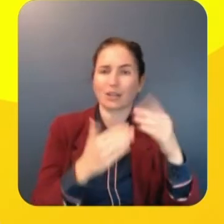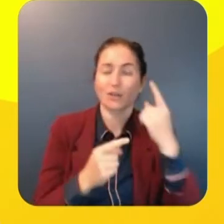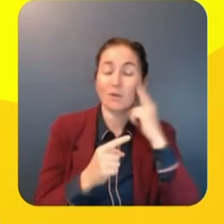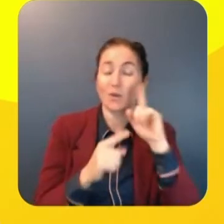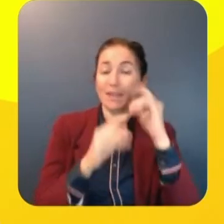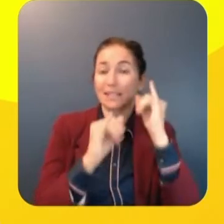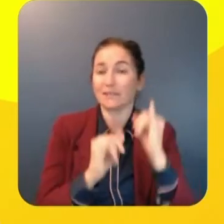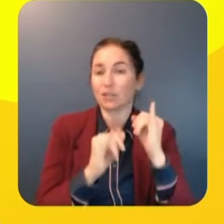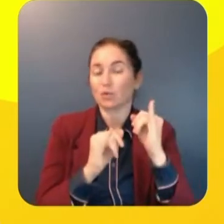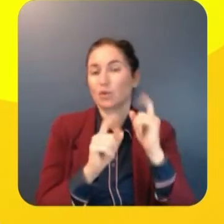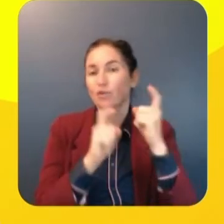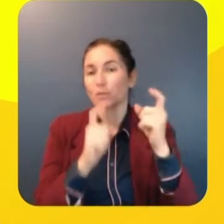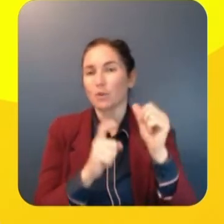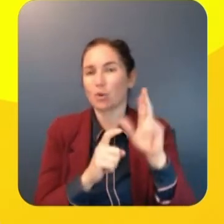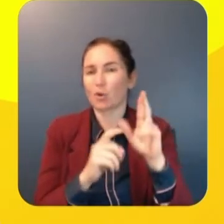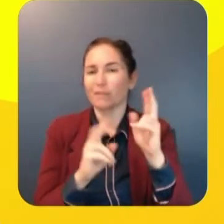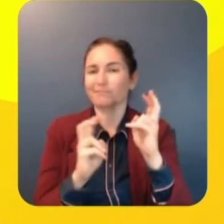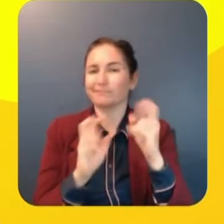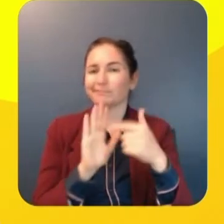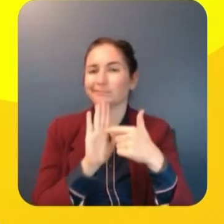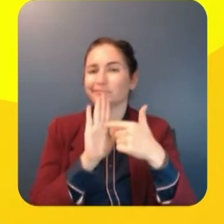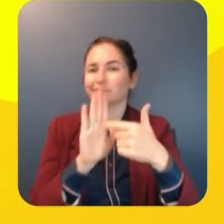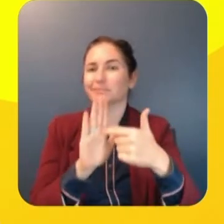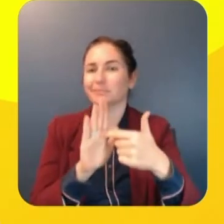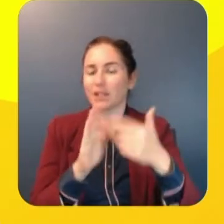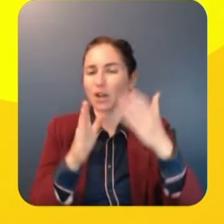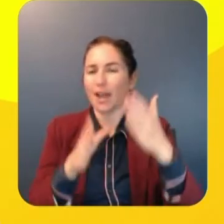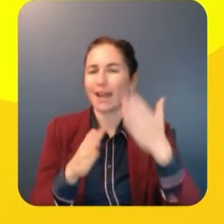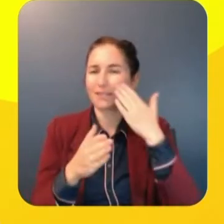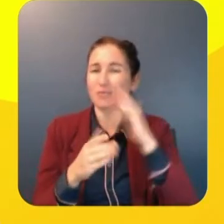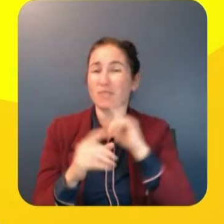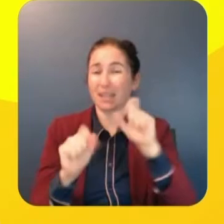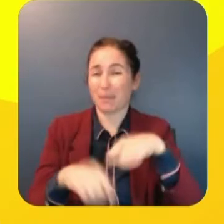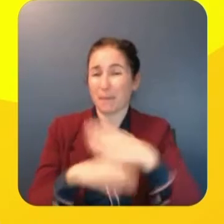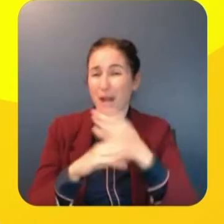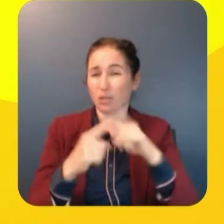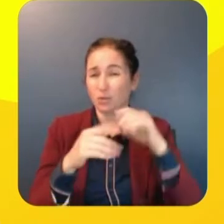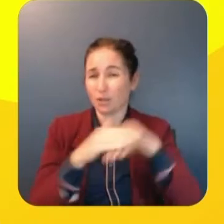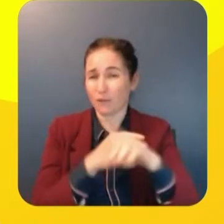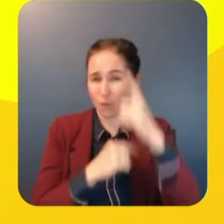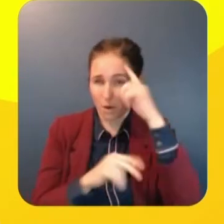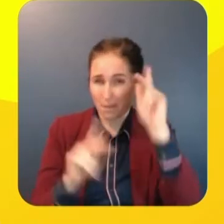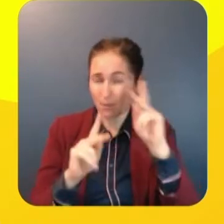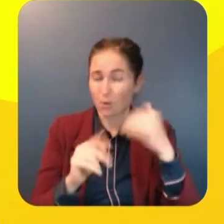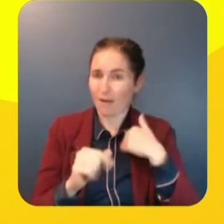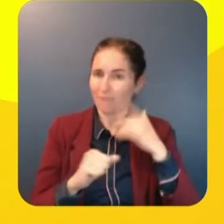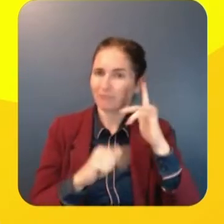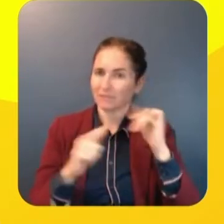because I think that can really be a big barrier to entry to people who bring all kinds of magic to the table.